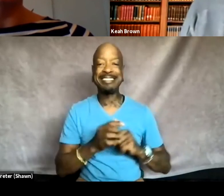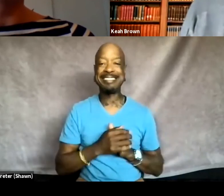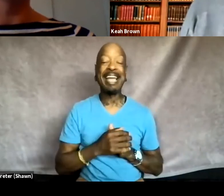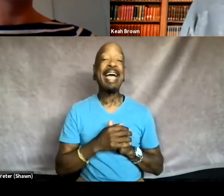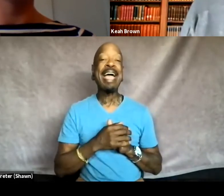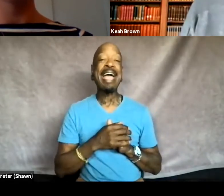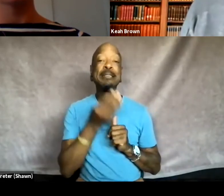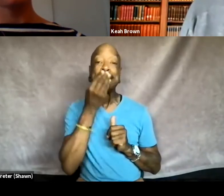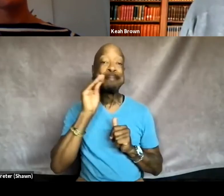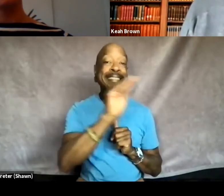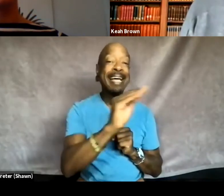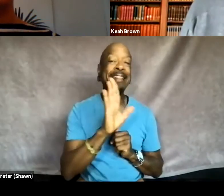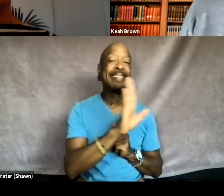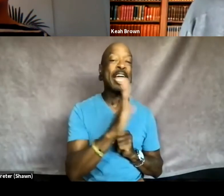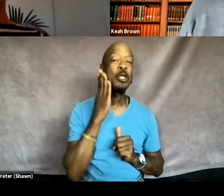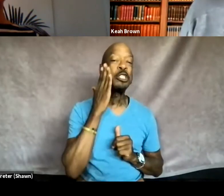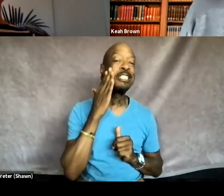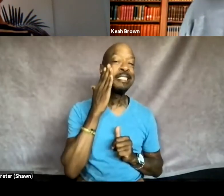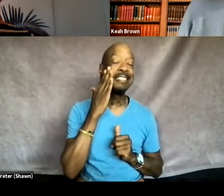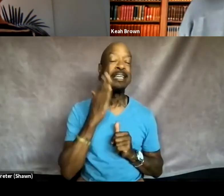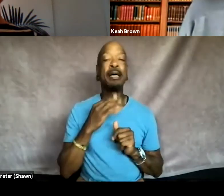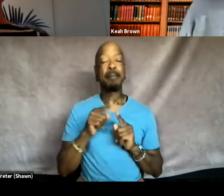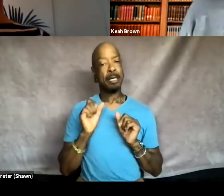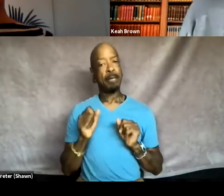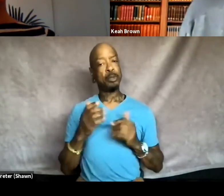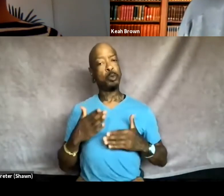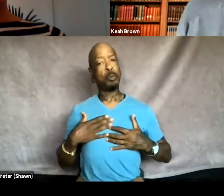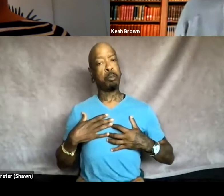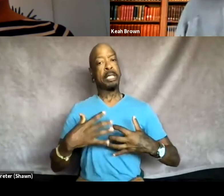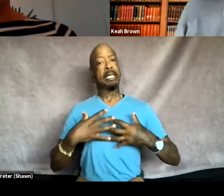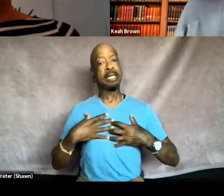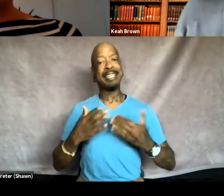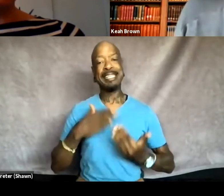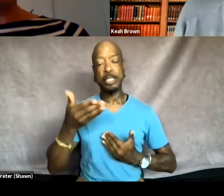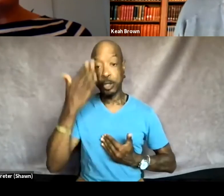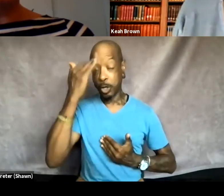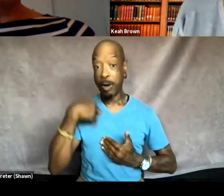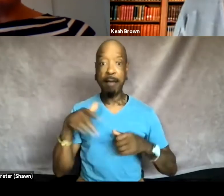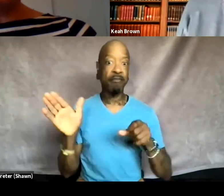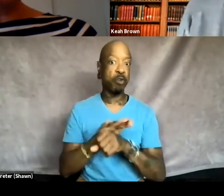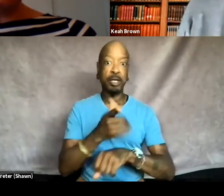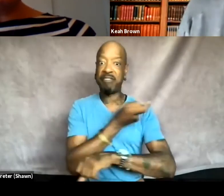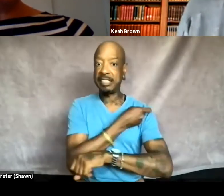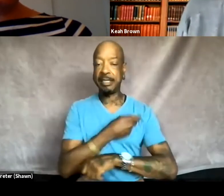Keah Brown: Being able to breathe a little easier, knowing that I'm fully vaccinated and also that other people are because.